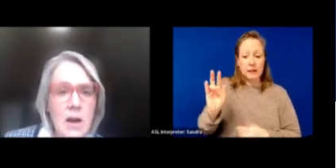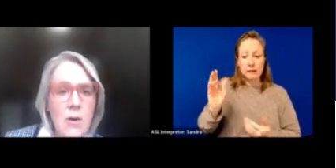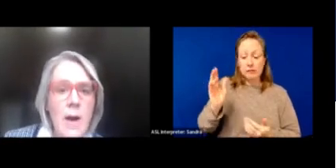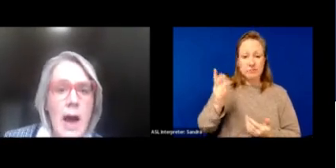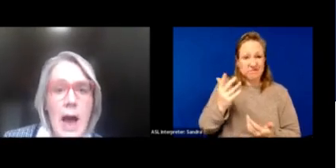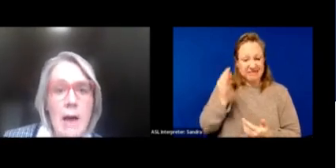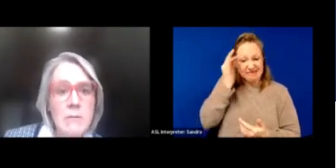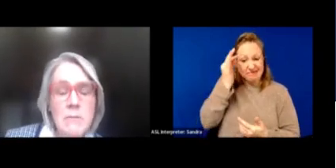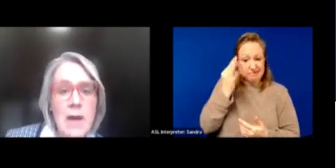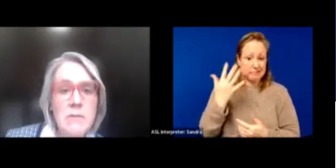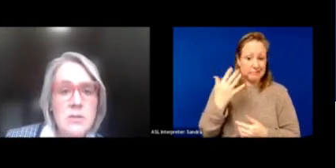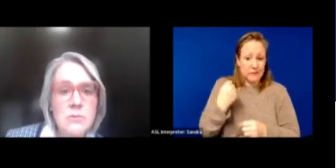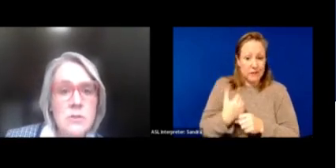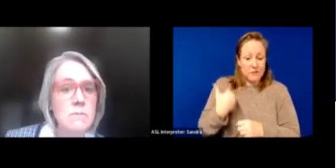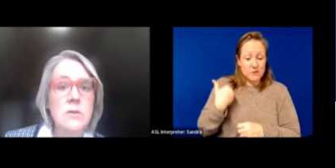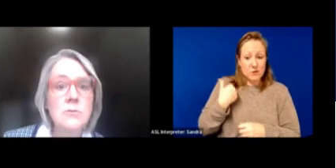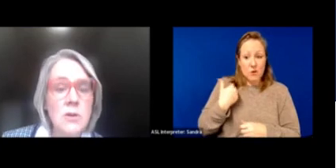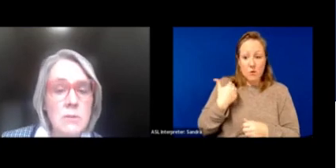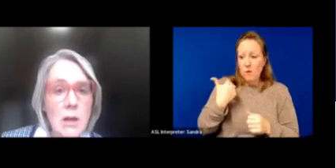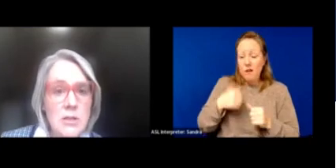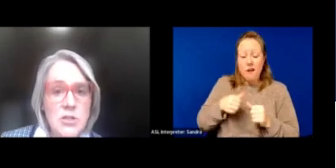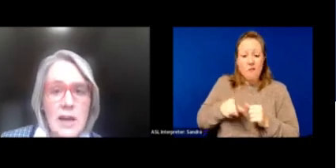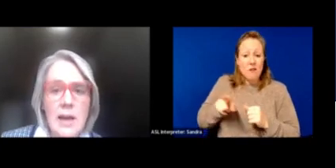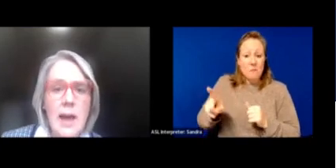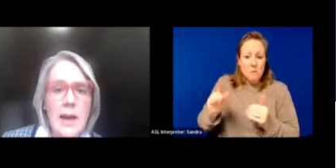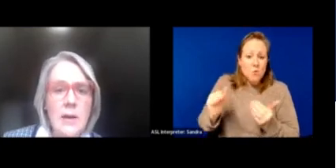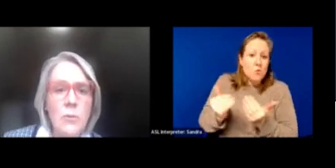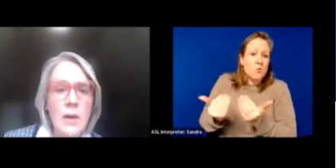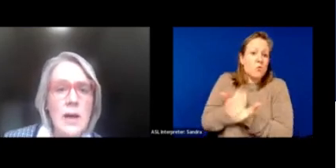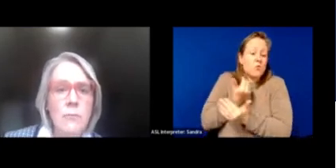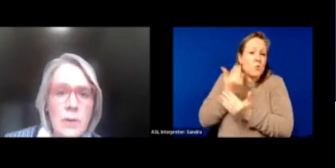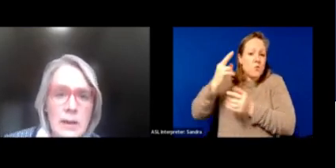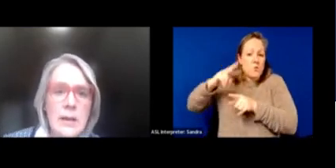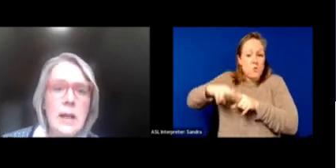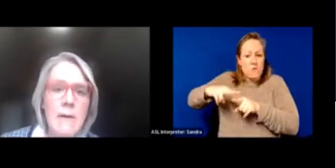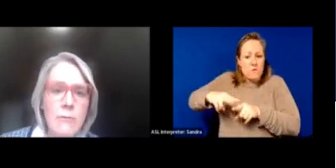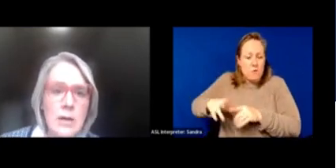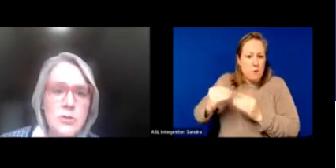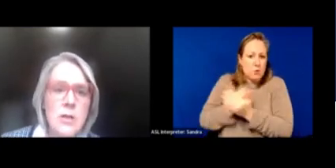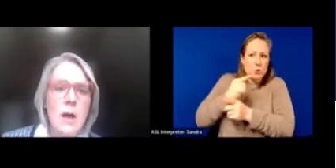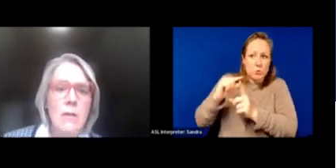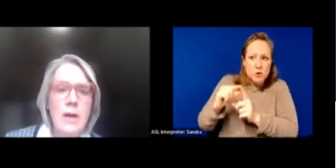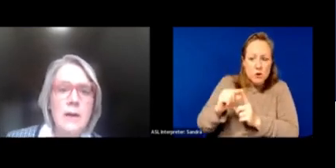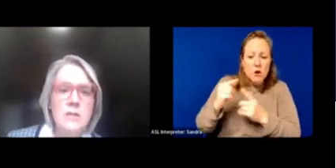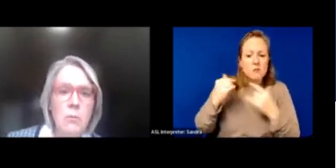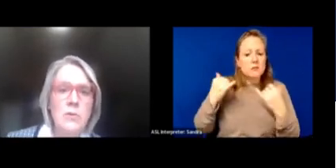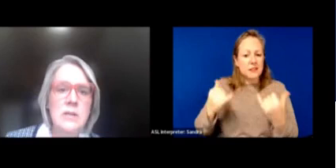ago, I remember that was new, new terminology. And we have really leveraged the support a